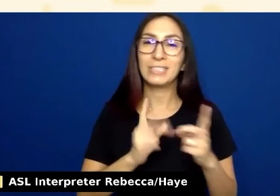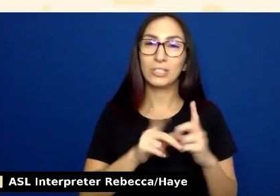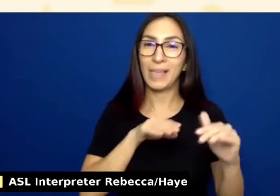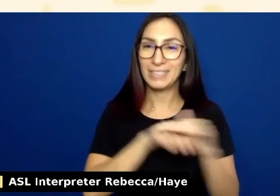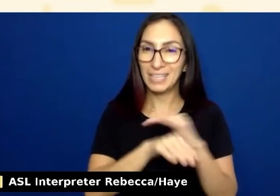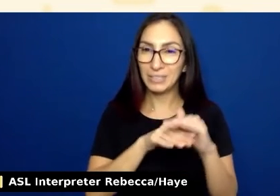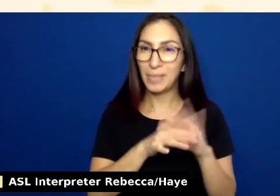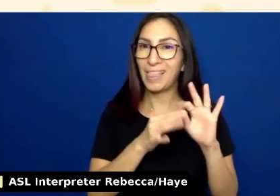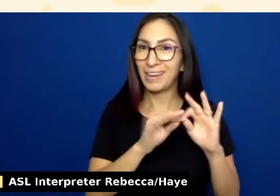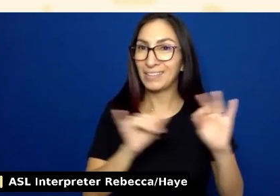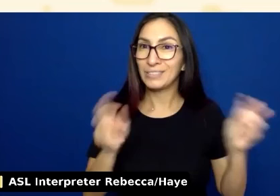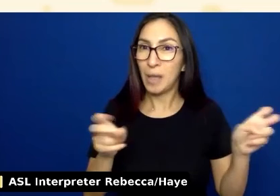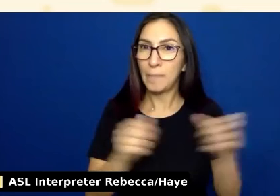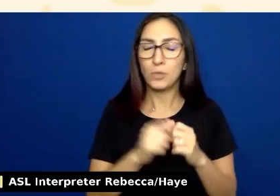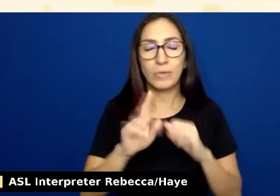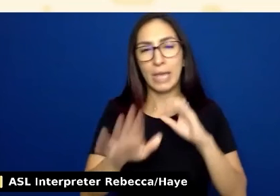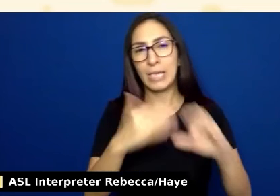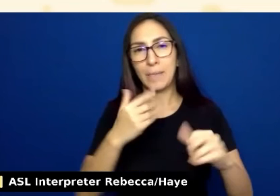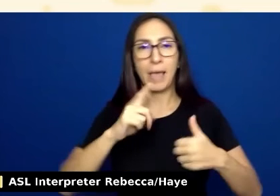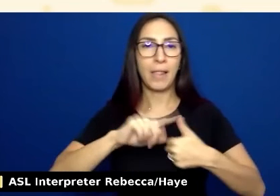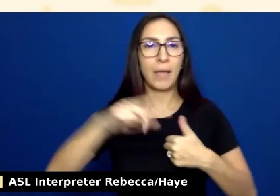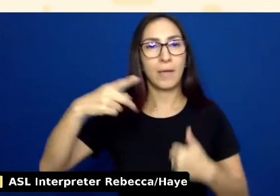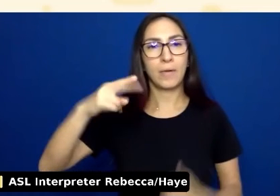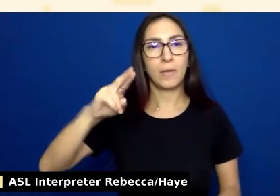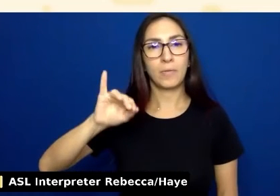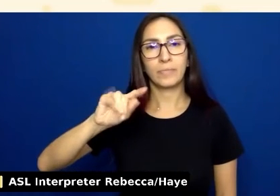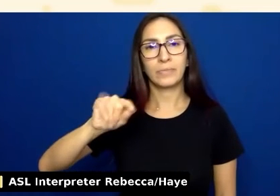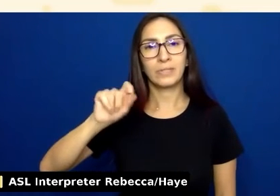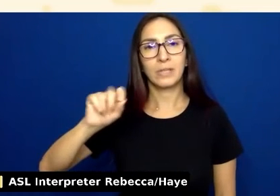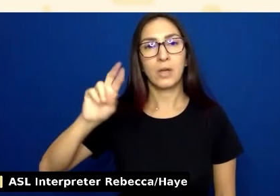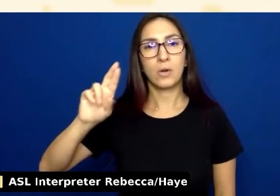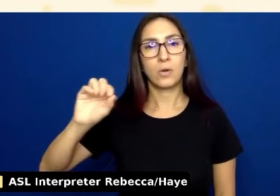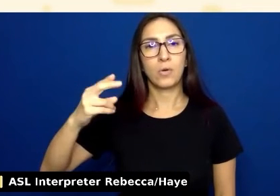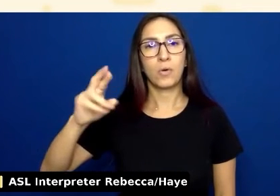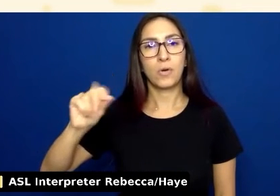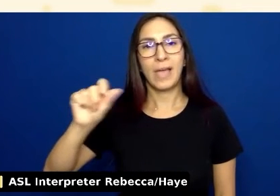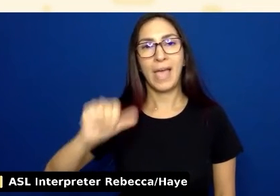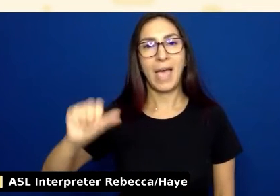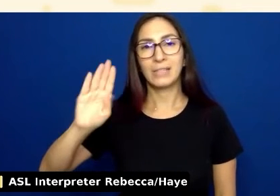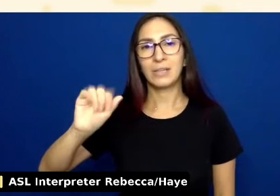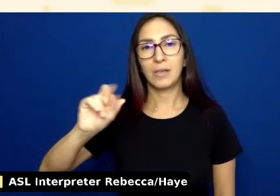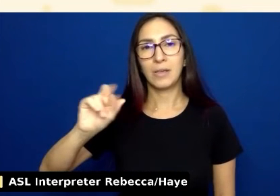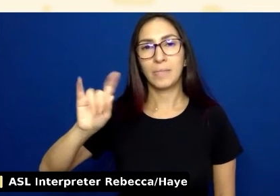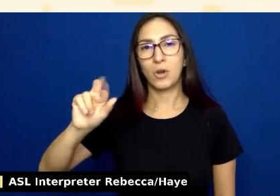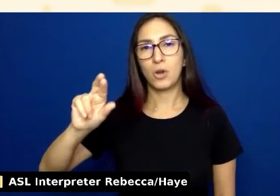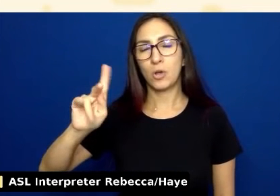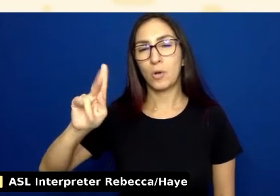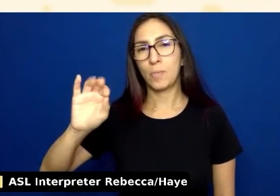either shoot me an email at priti.rhora@barrierbreak.com or you can find me on Twitter @PritiRhora